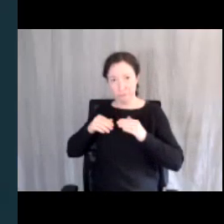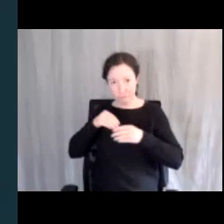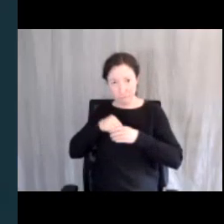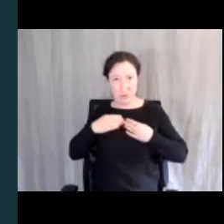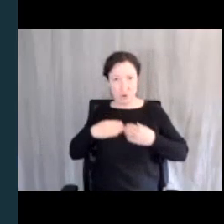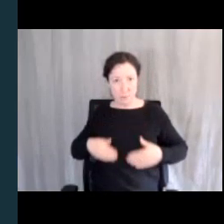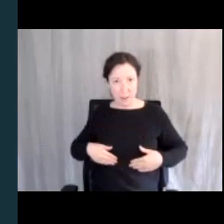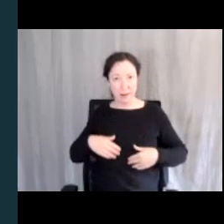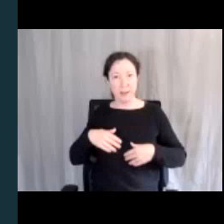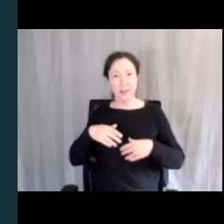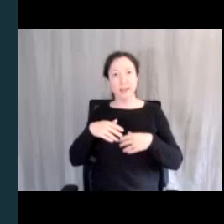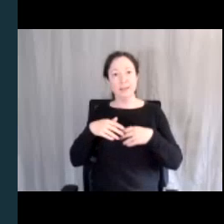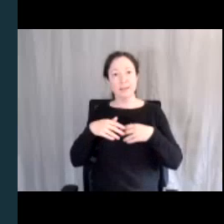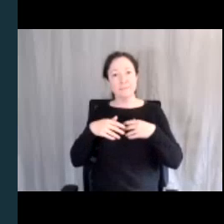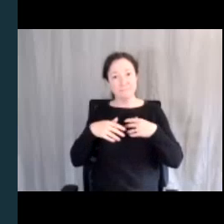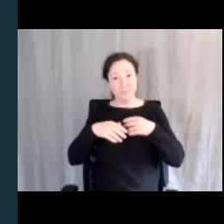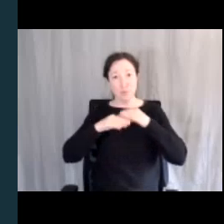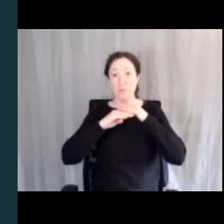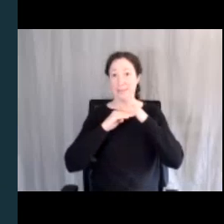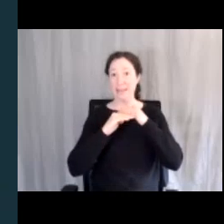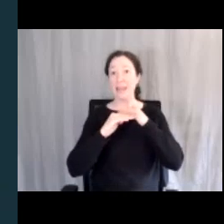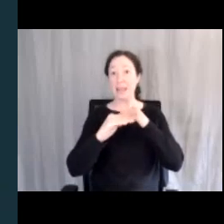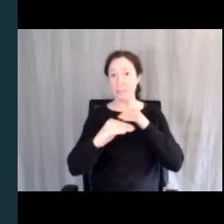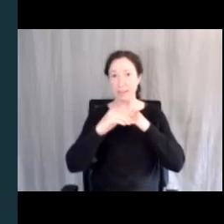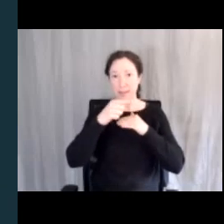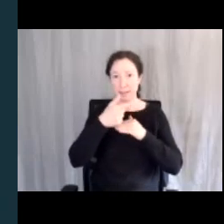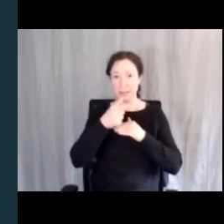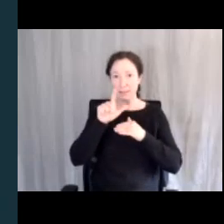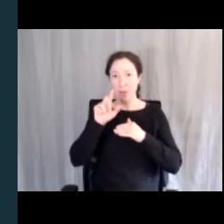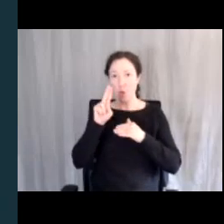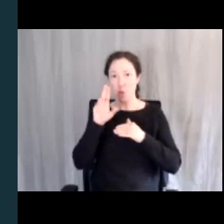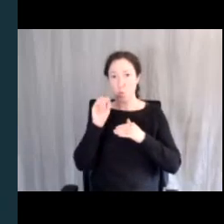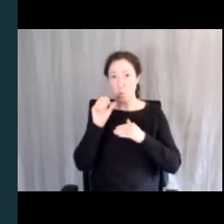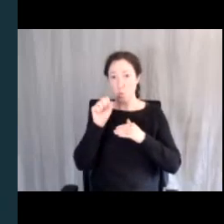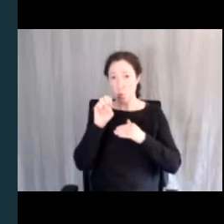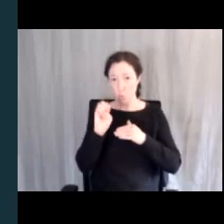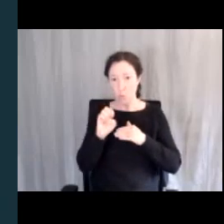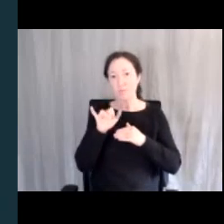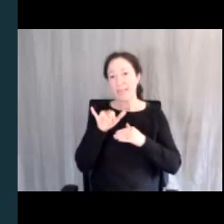that is causing weight gain. And so 50% of the, the glucose